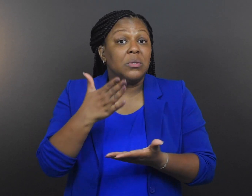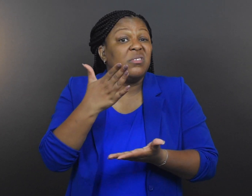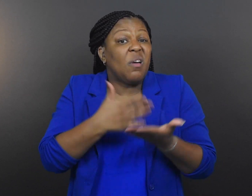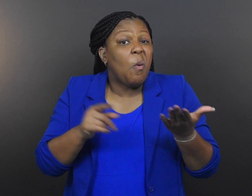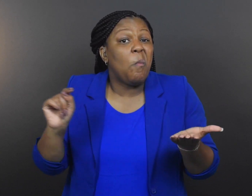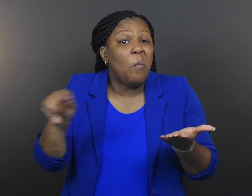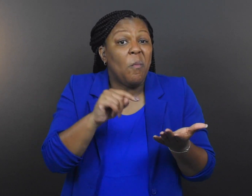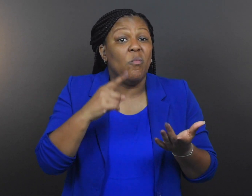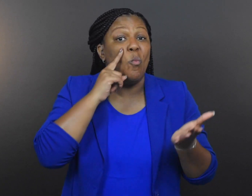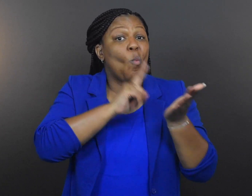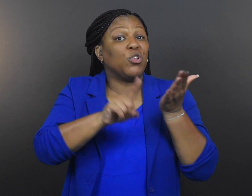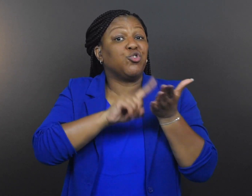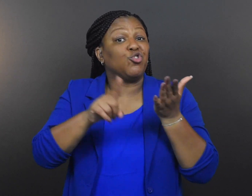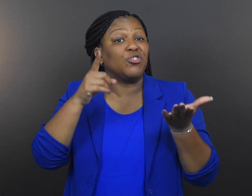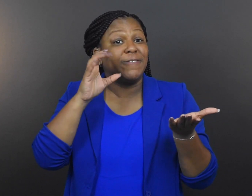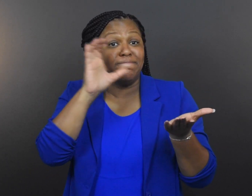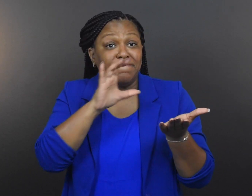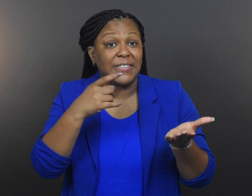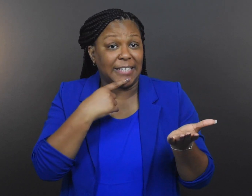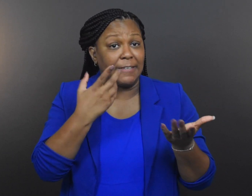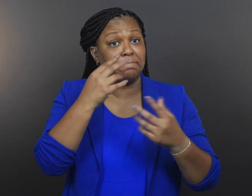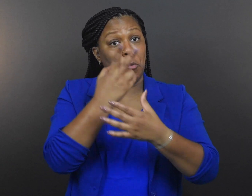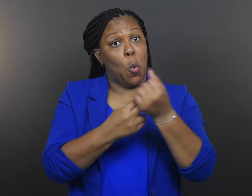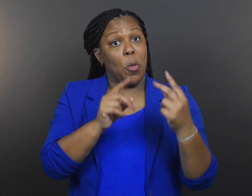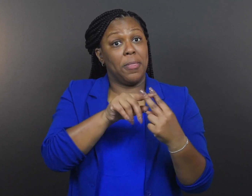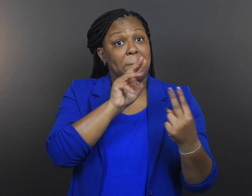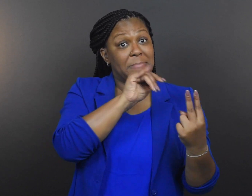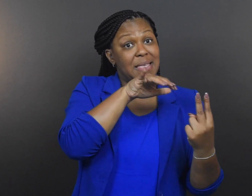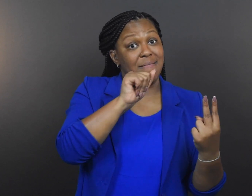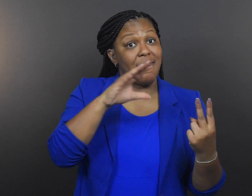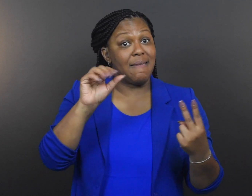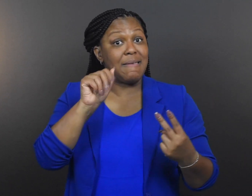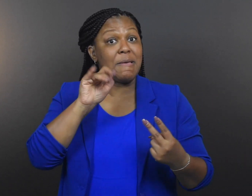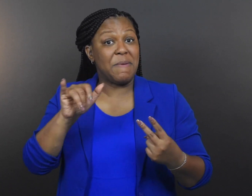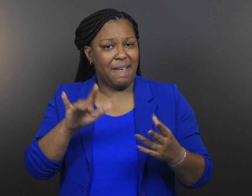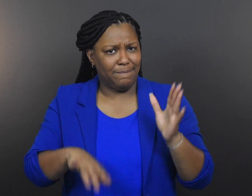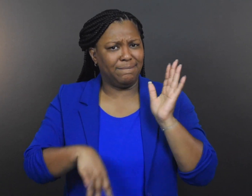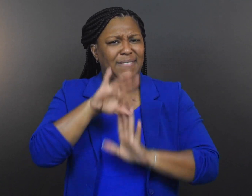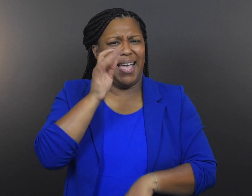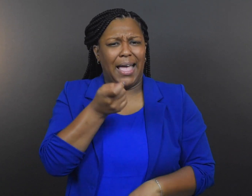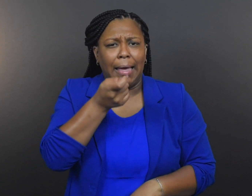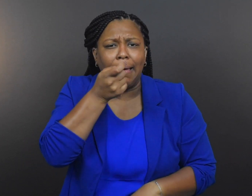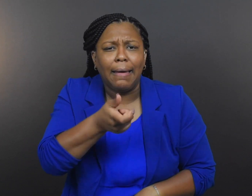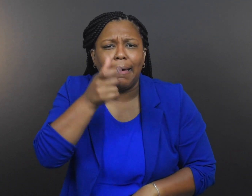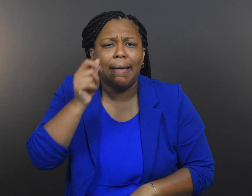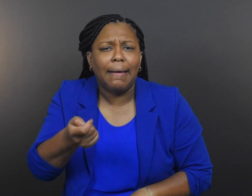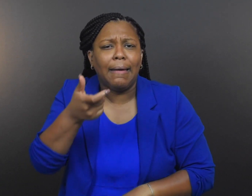So when researchers like Mia and Amy find those bits of virus in sewer water,